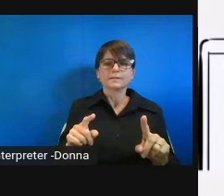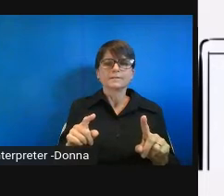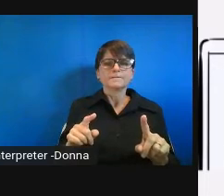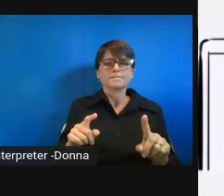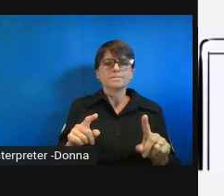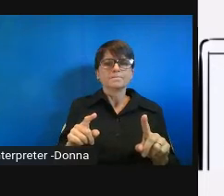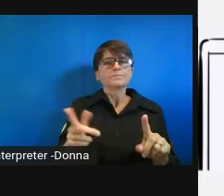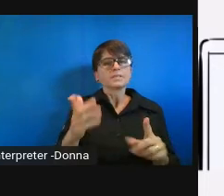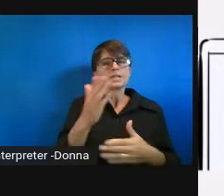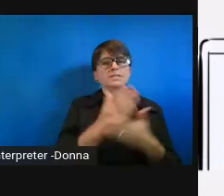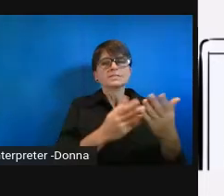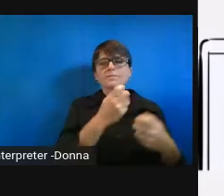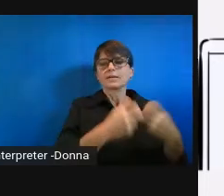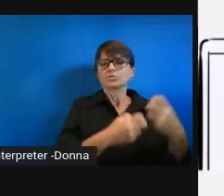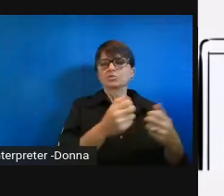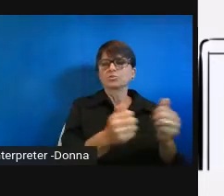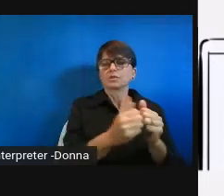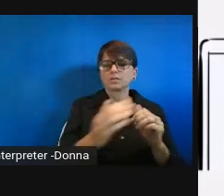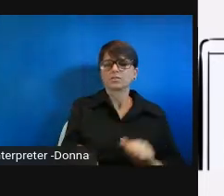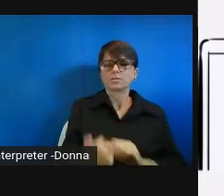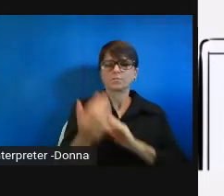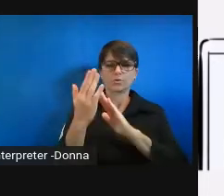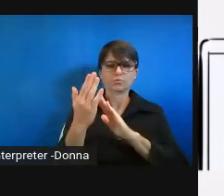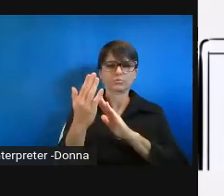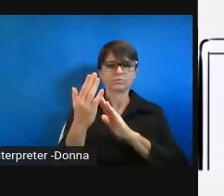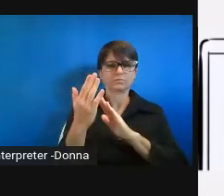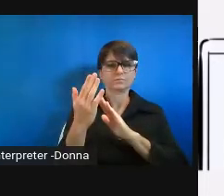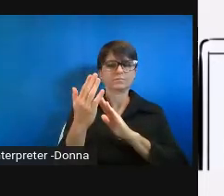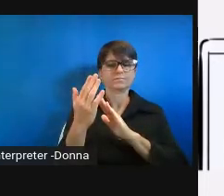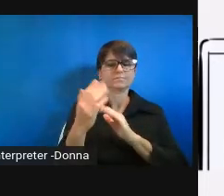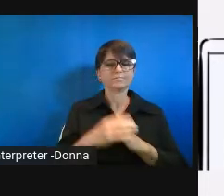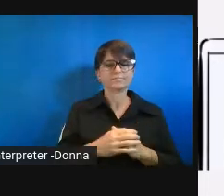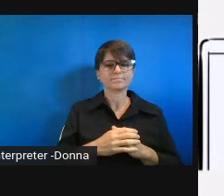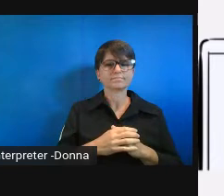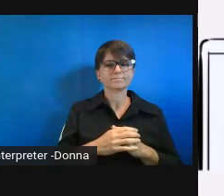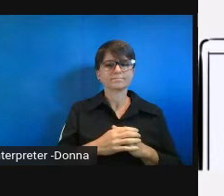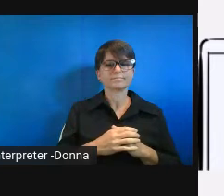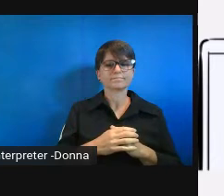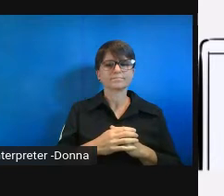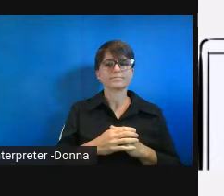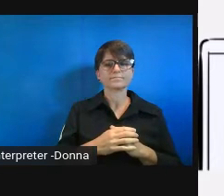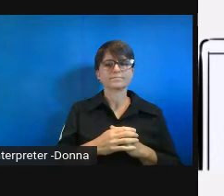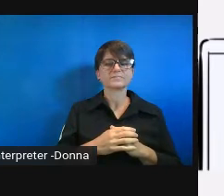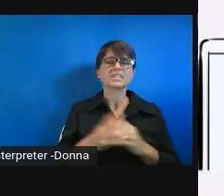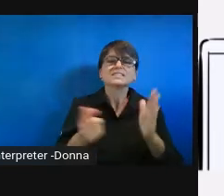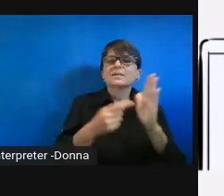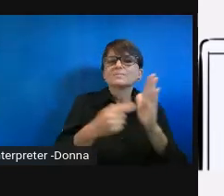of different countries or to specific if the tool is designed for specific country.